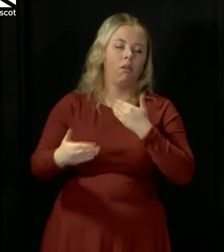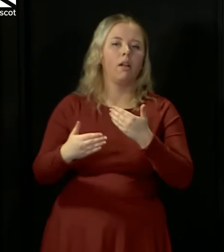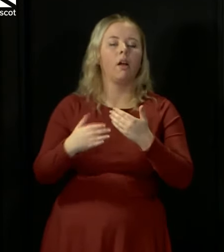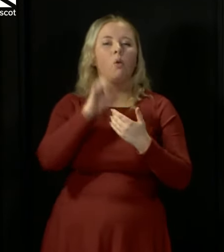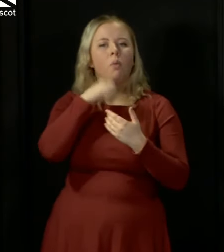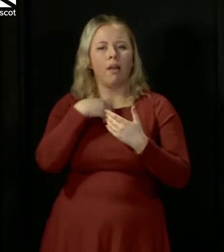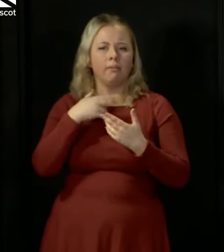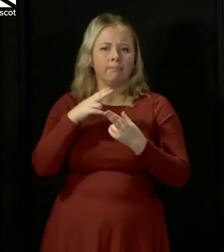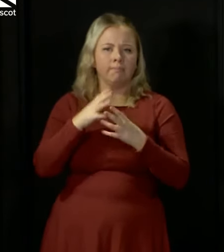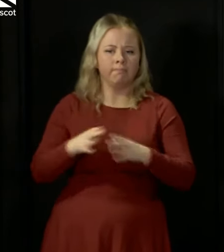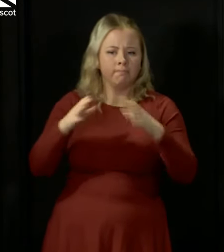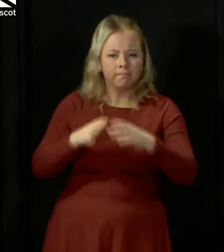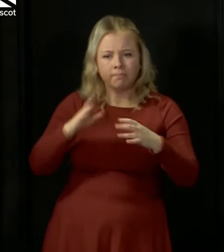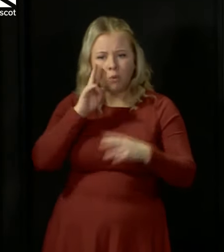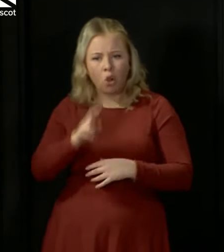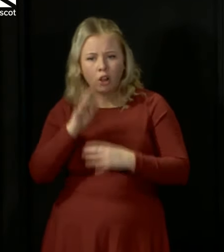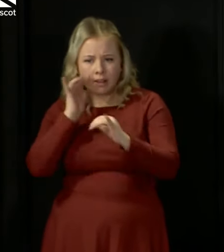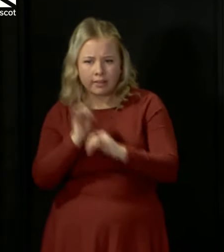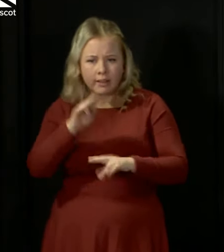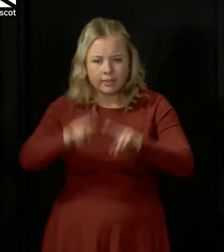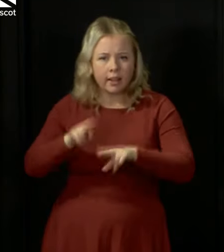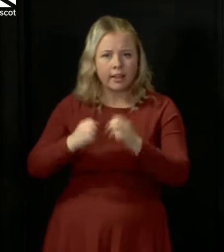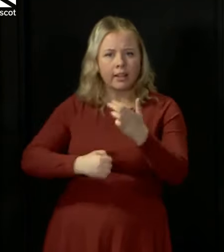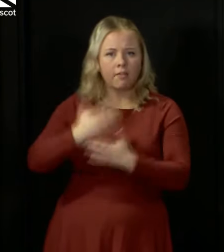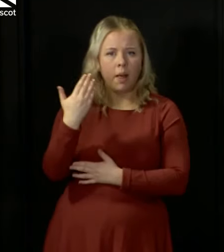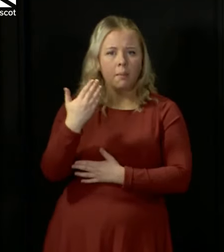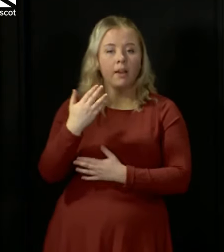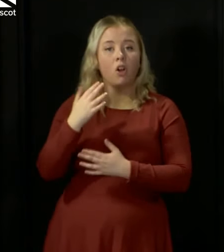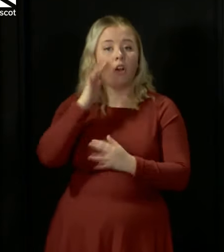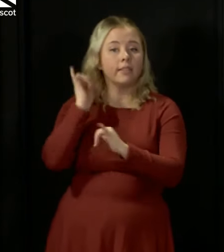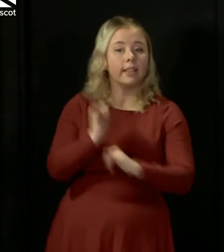of testing as well be looking towards the development of the test, trace, isolate approach